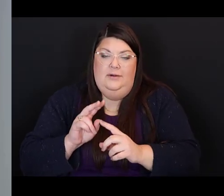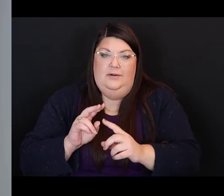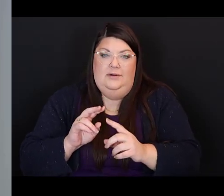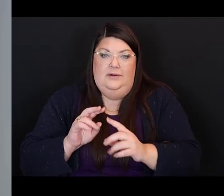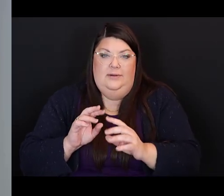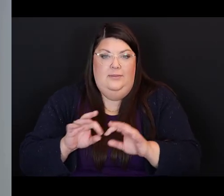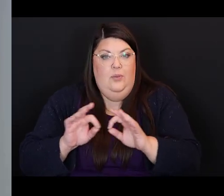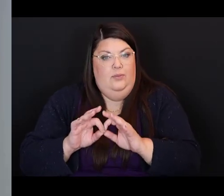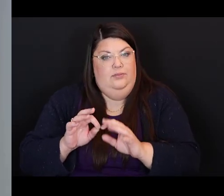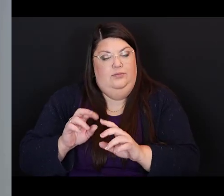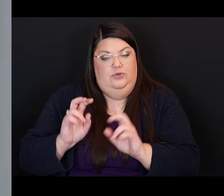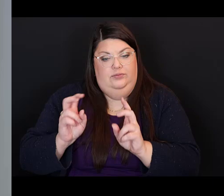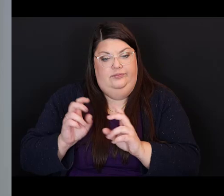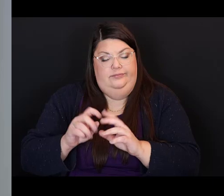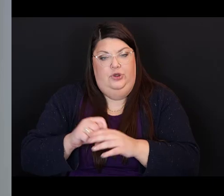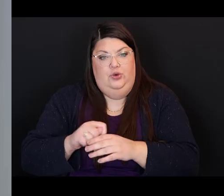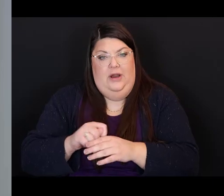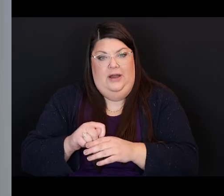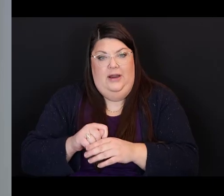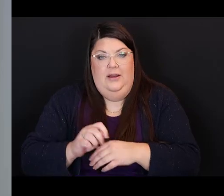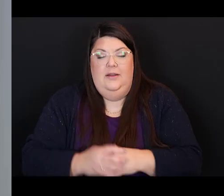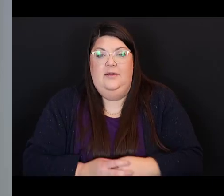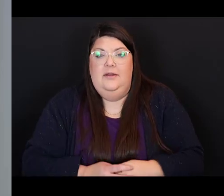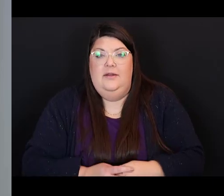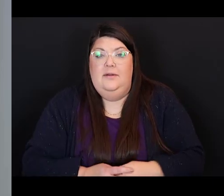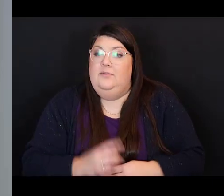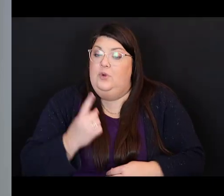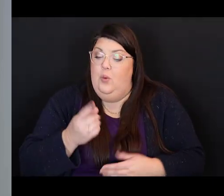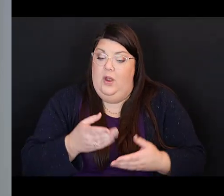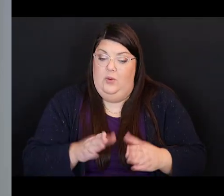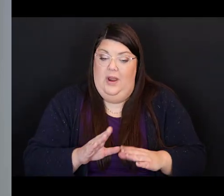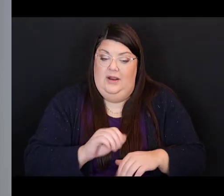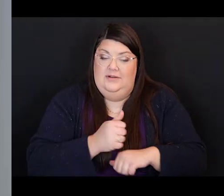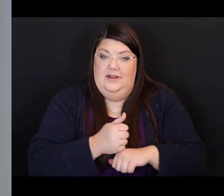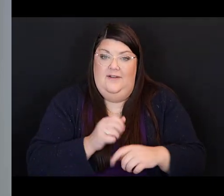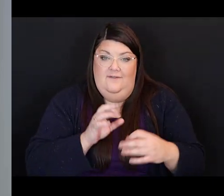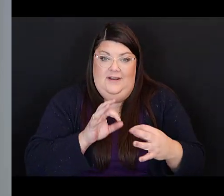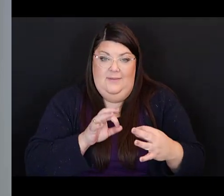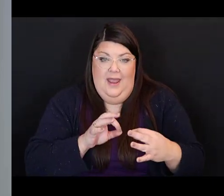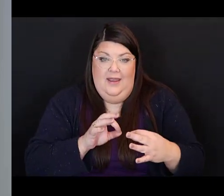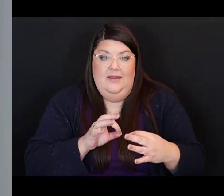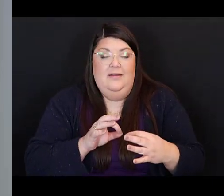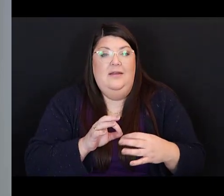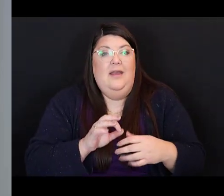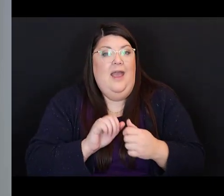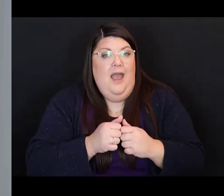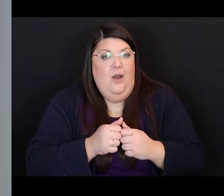one of the feedbacks we've- so one way we set up feedback mechanisms is we have an advisory